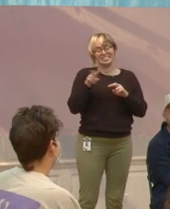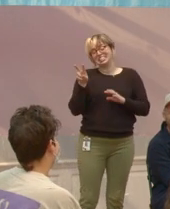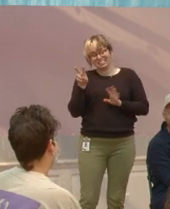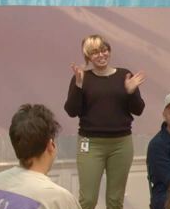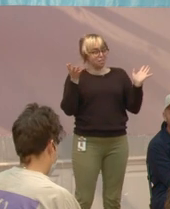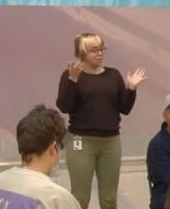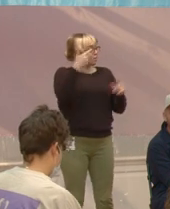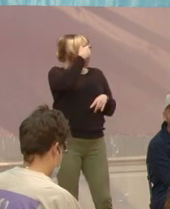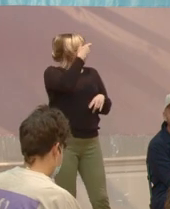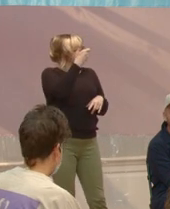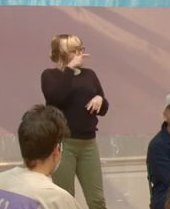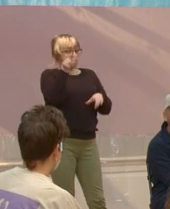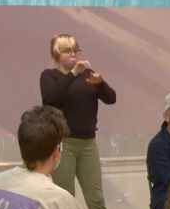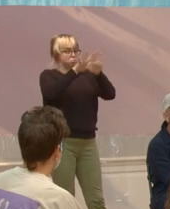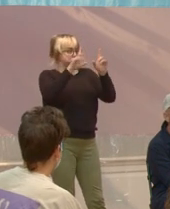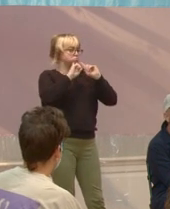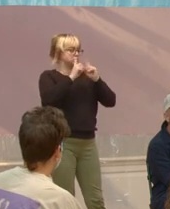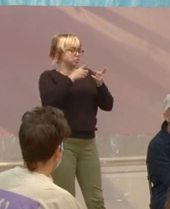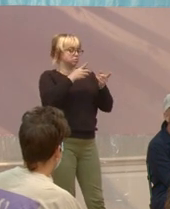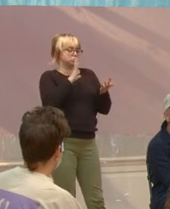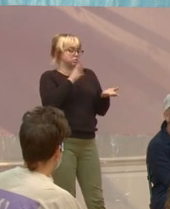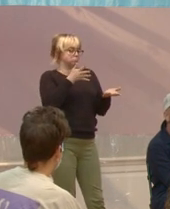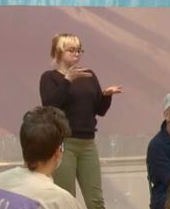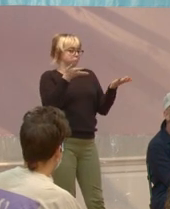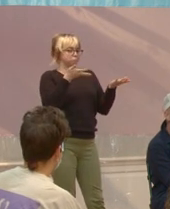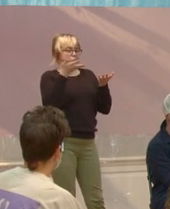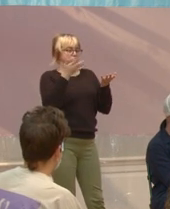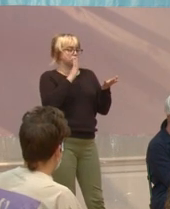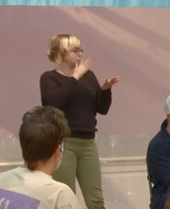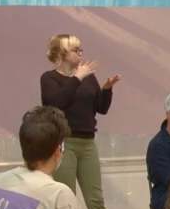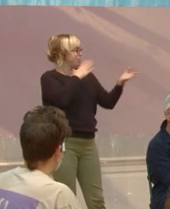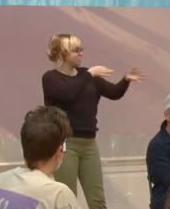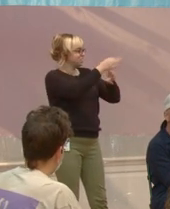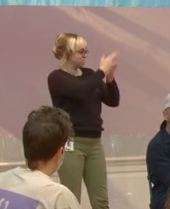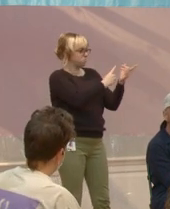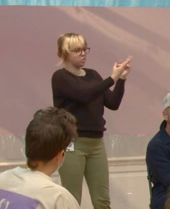because if there were a clear answer to that, they would, they would, it would sort of explain some of these questions at hand